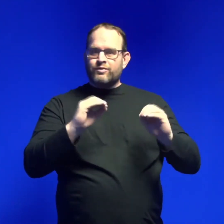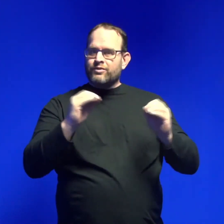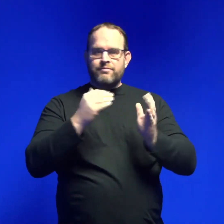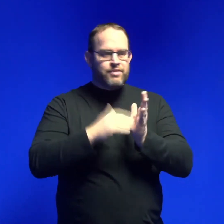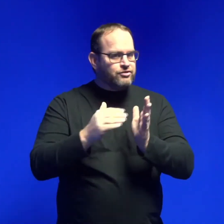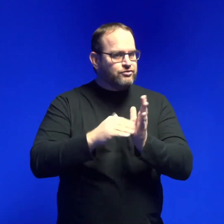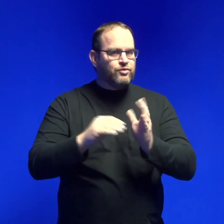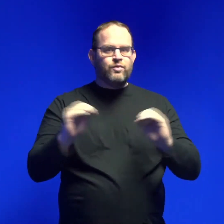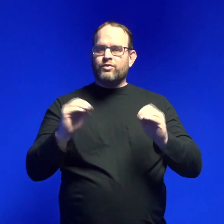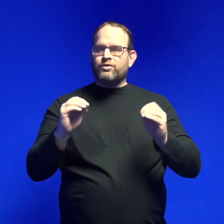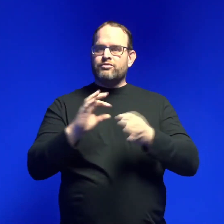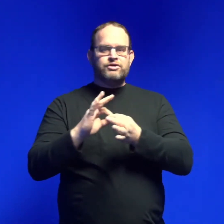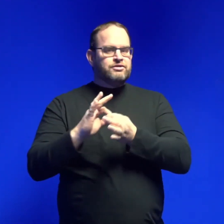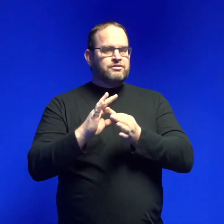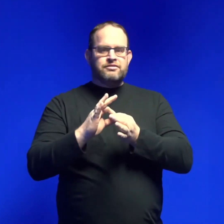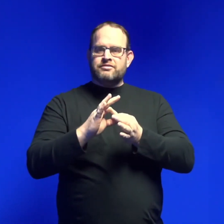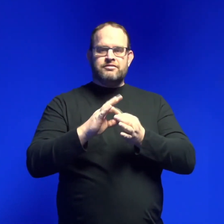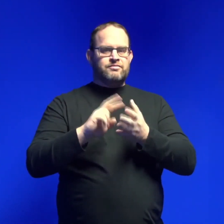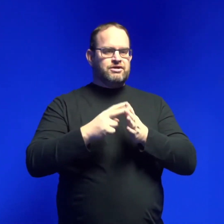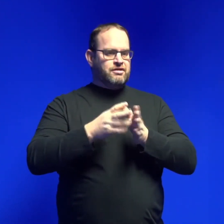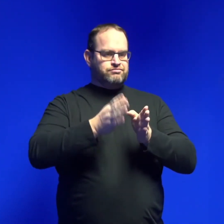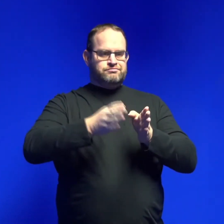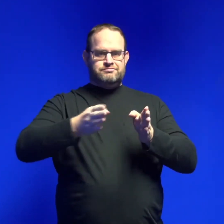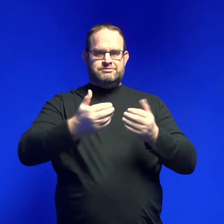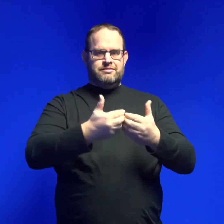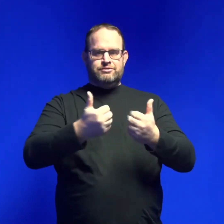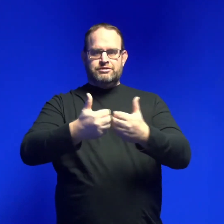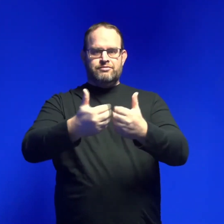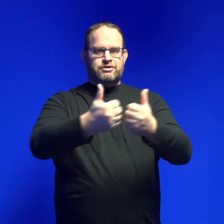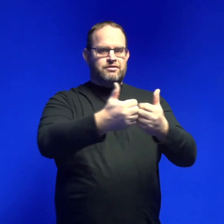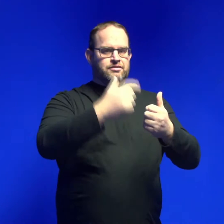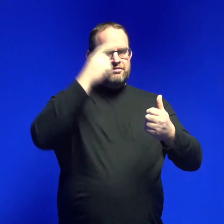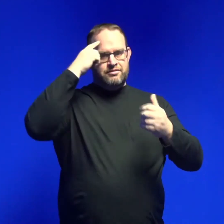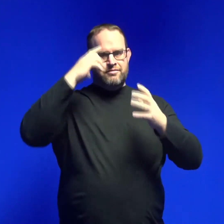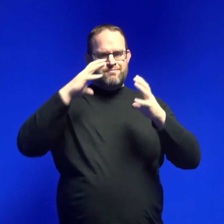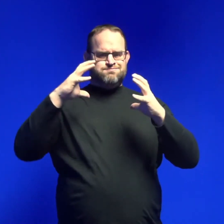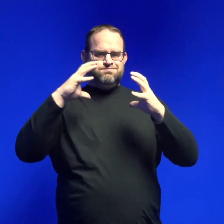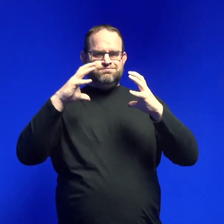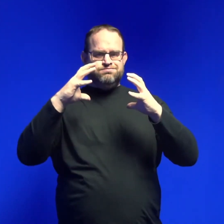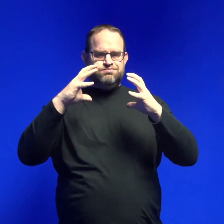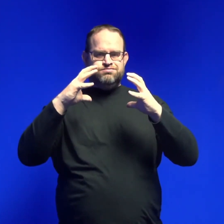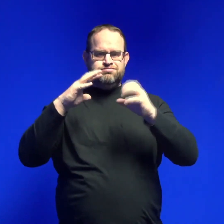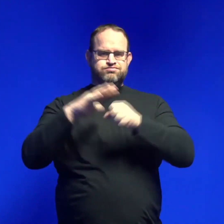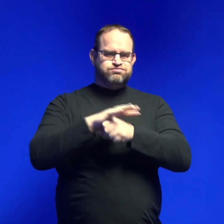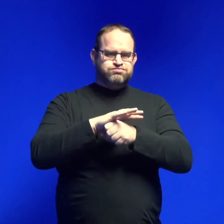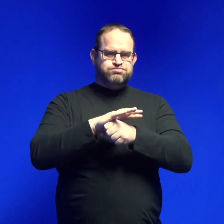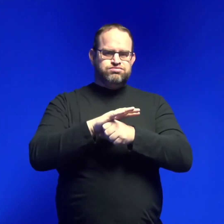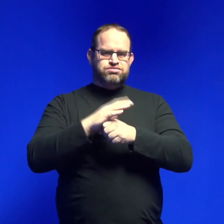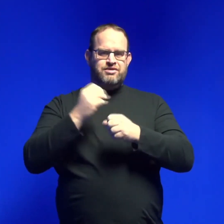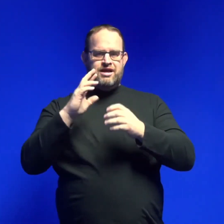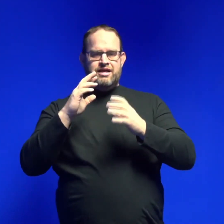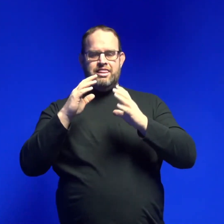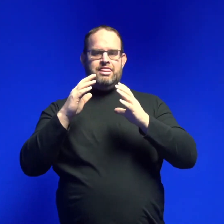This is necessary in order to absorb additional inputs along the way. With no patterns or relationships, information becomes separate units, creating inefficient storage of information.